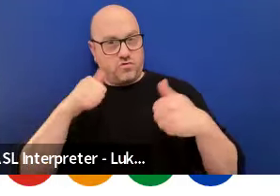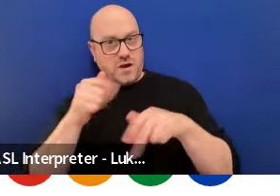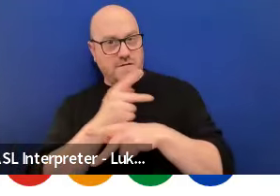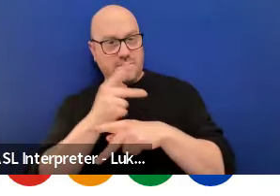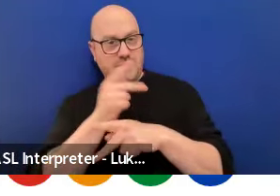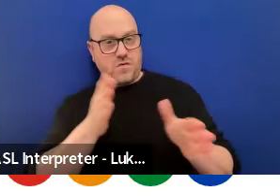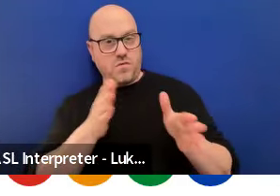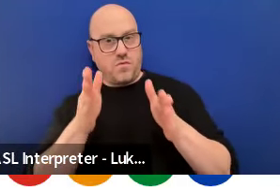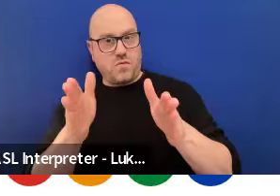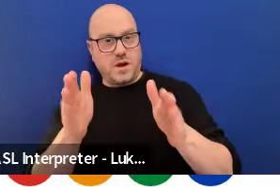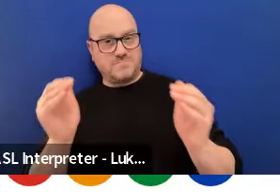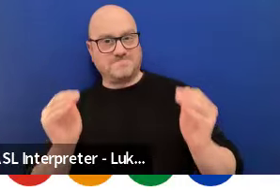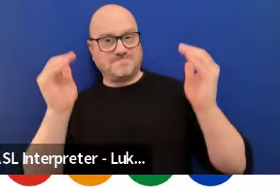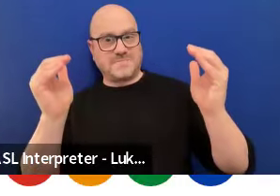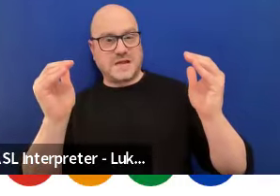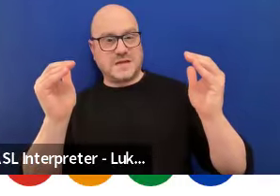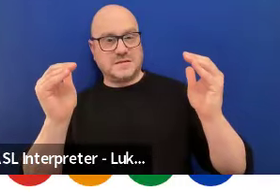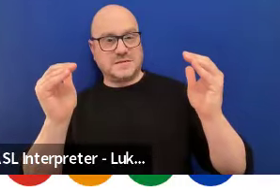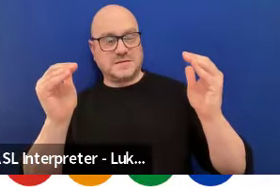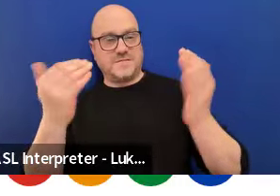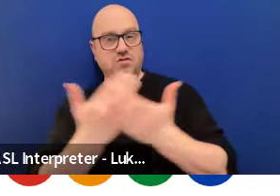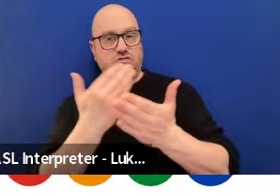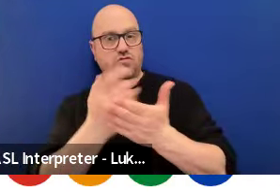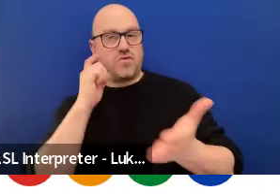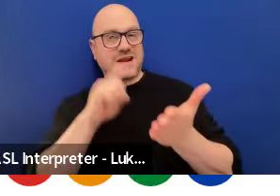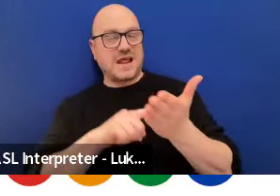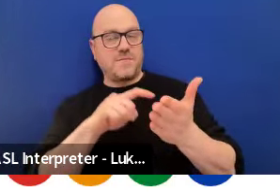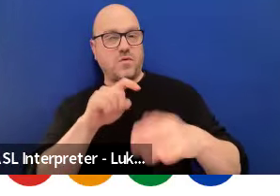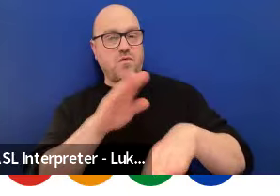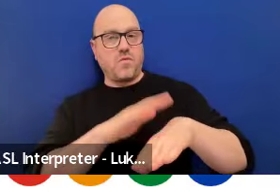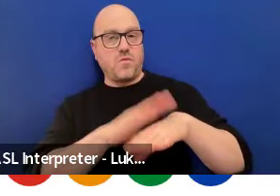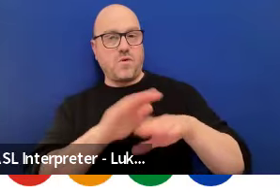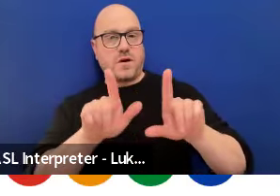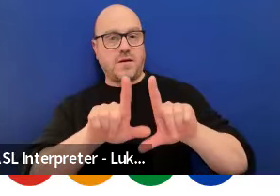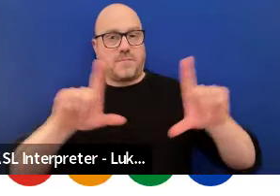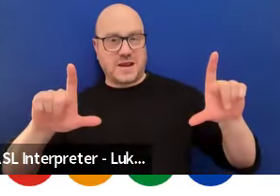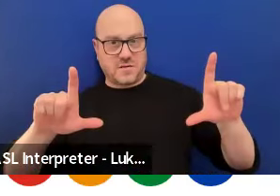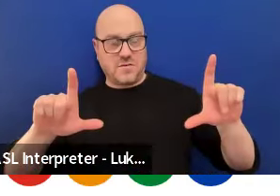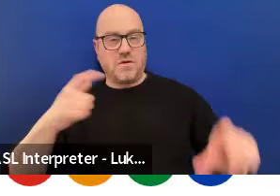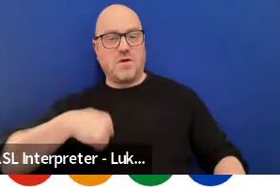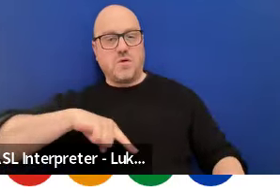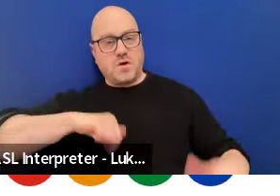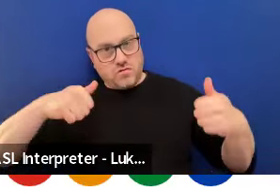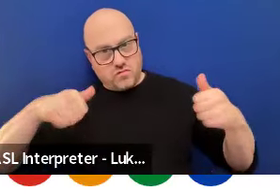SWAMPSCOTT, AS WE ARE TRYING TO